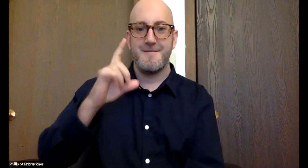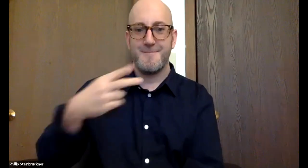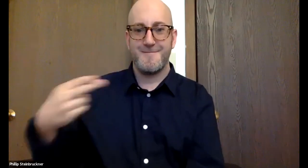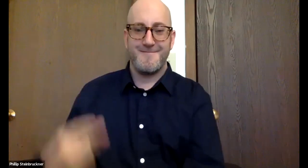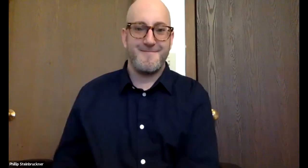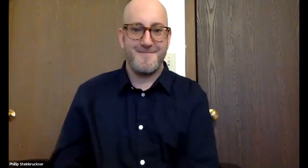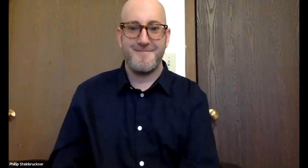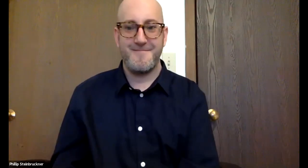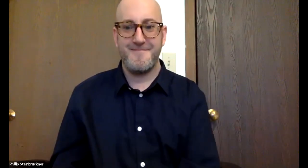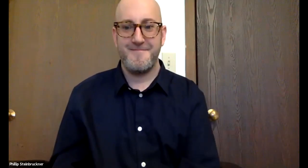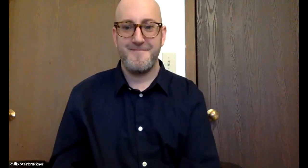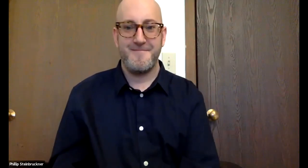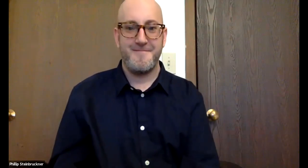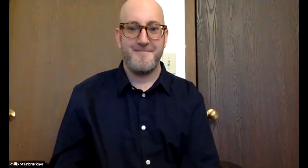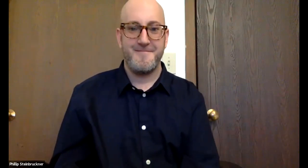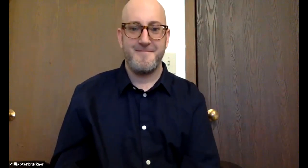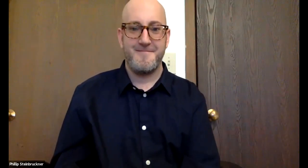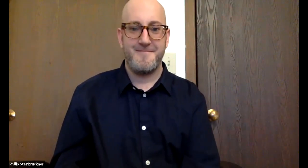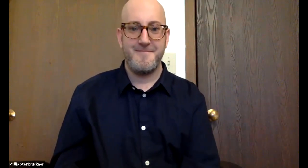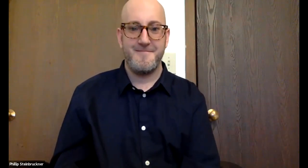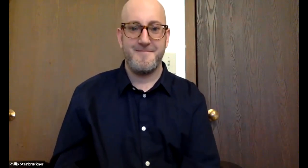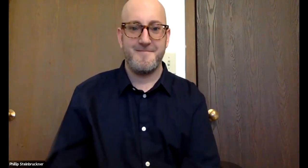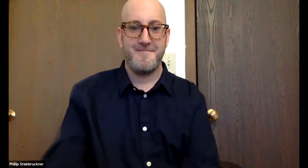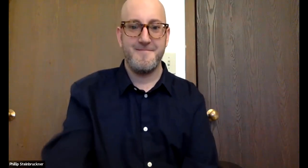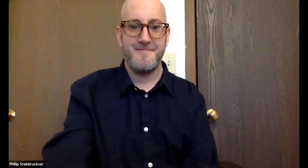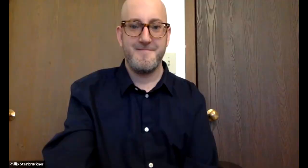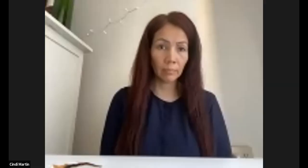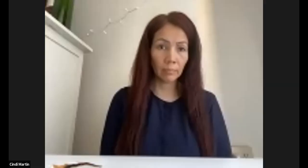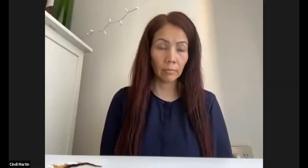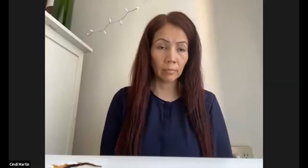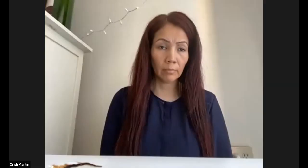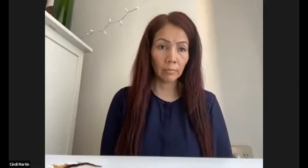Hello, my name is Phillip